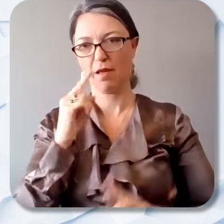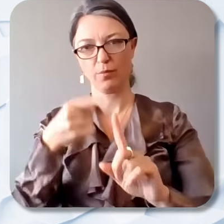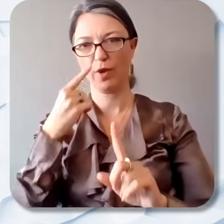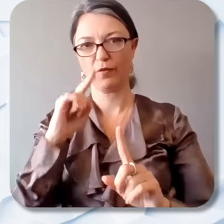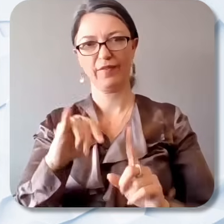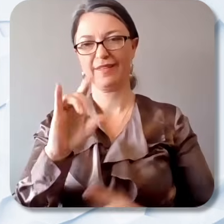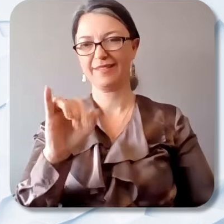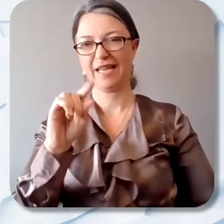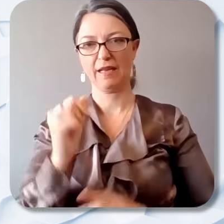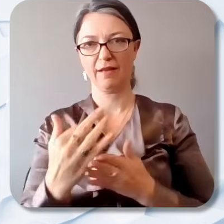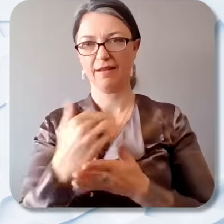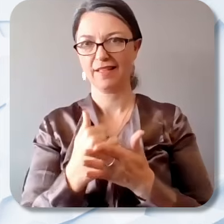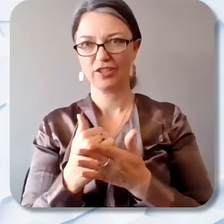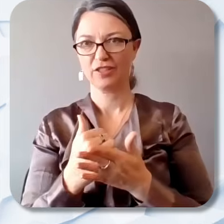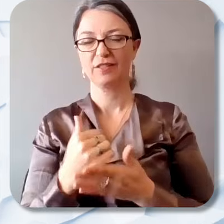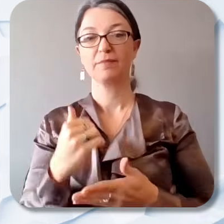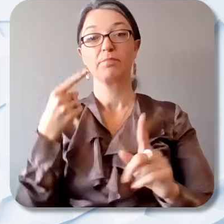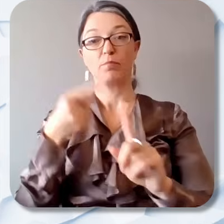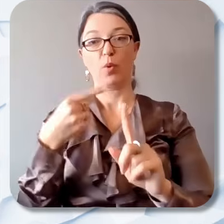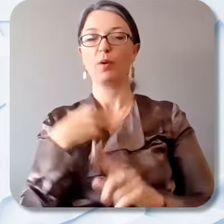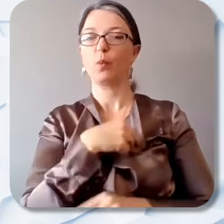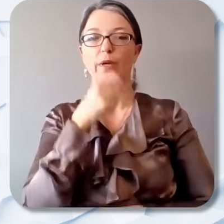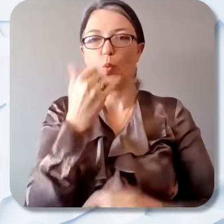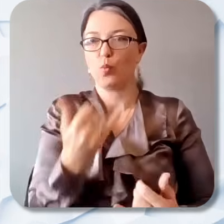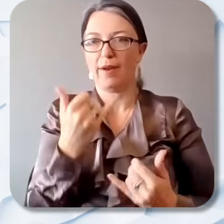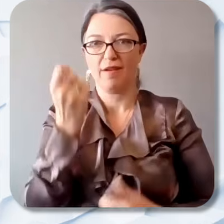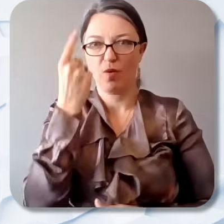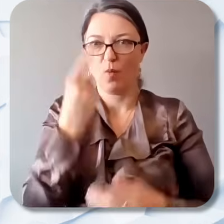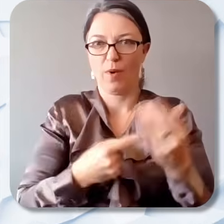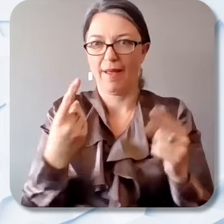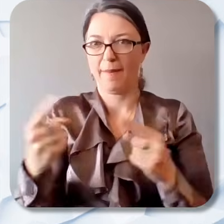The intent is, we don't understand right now what's happening.